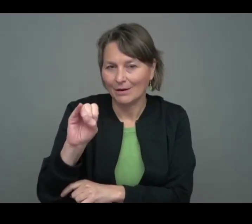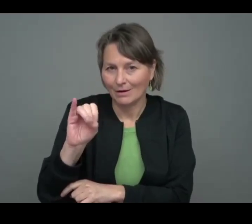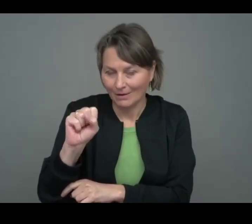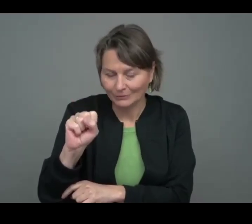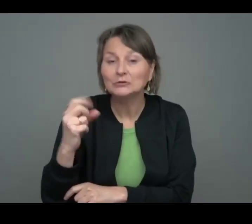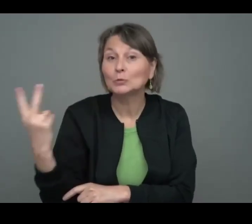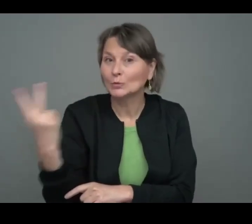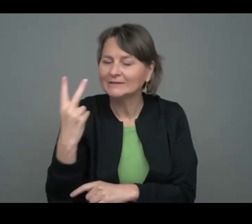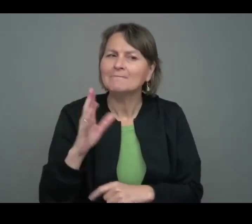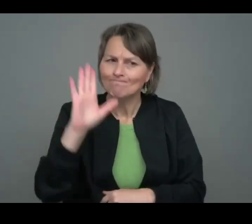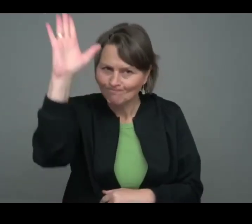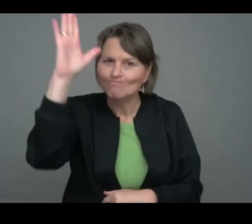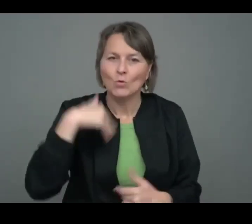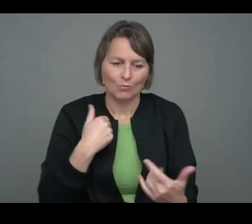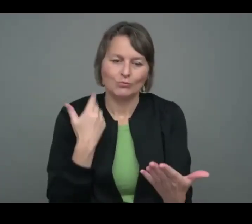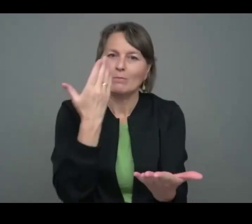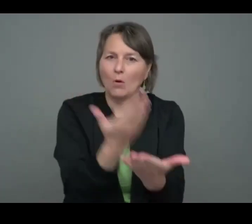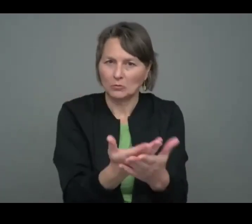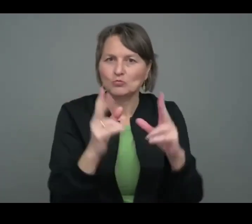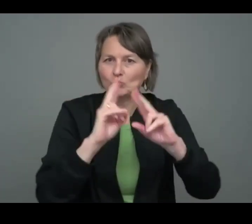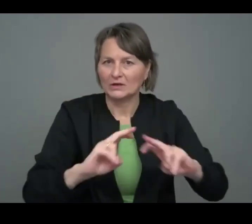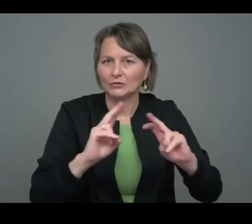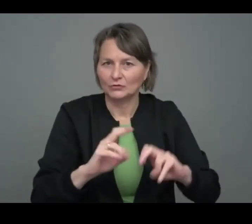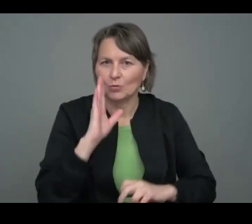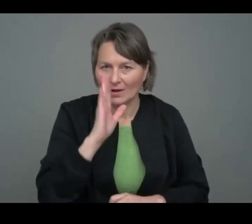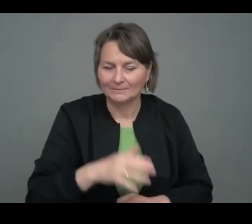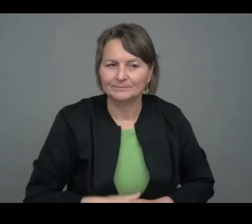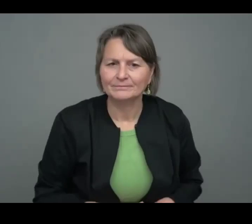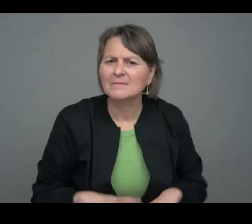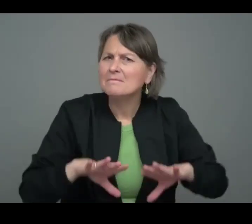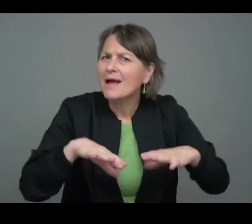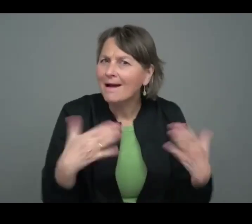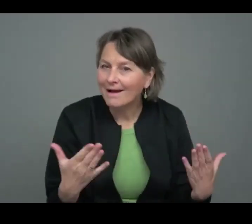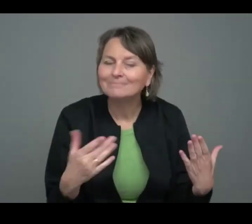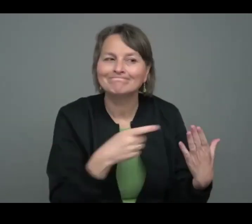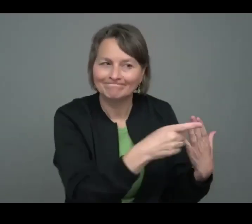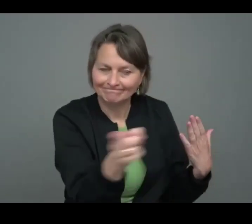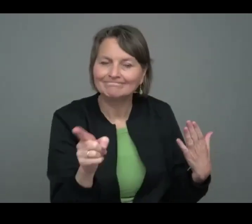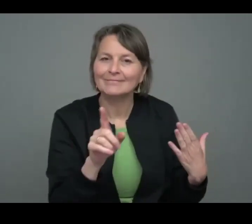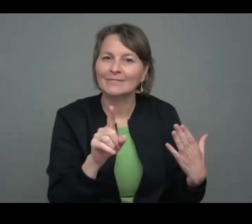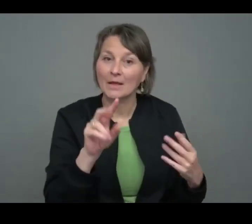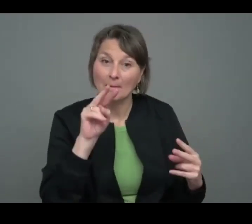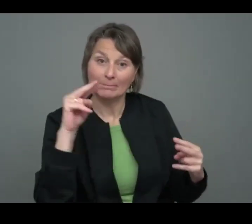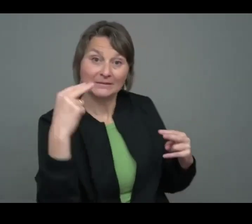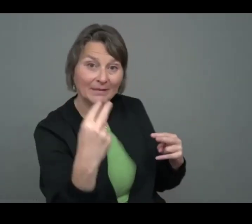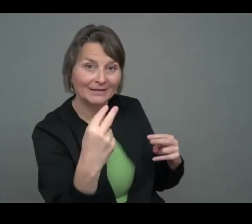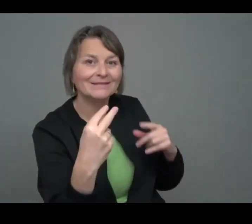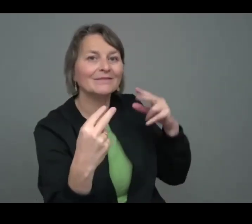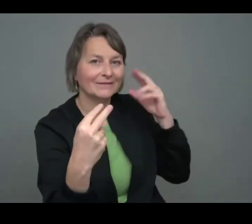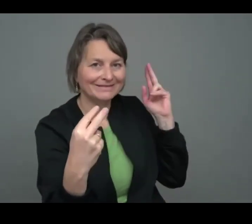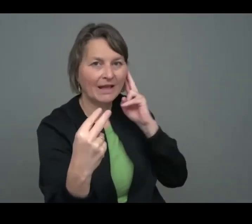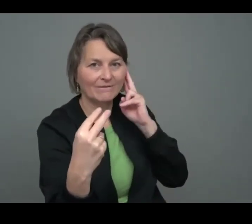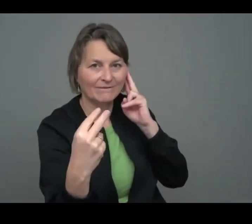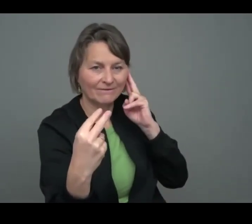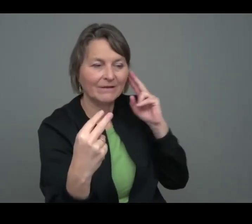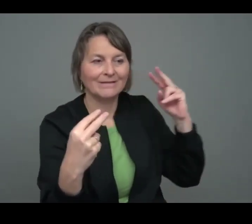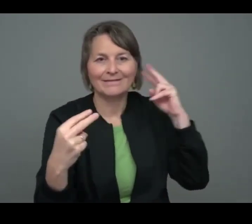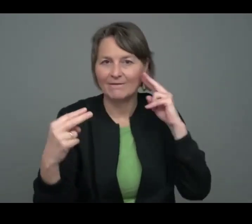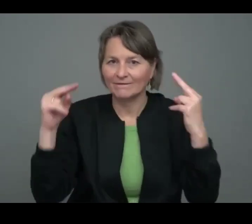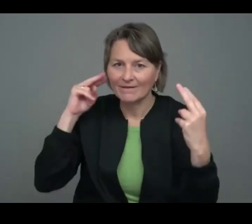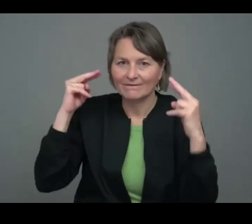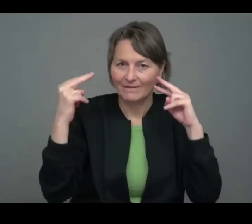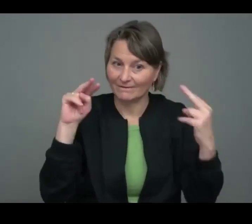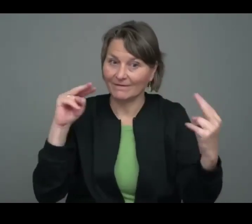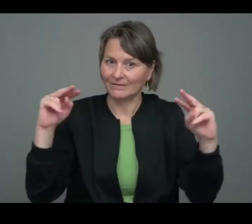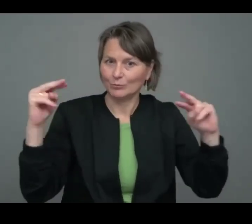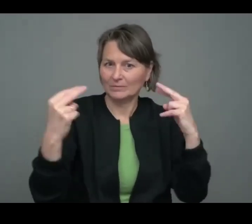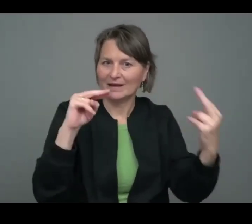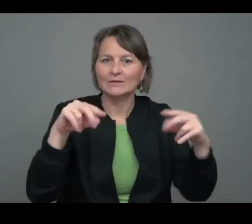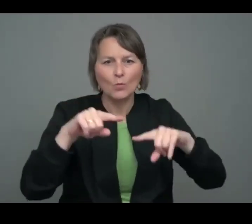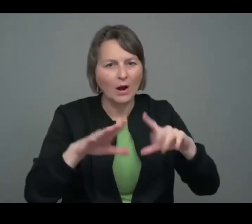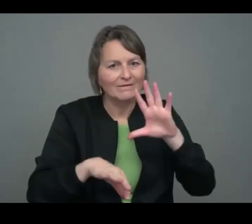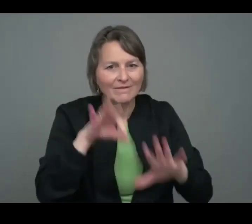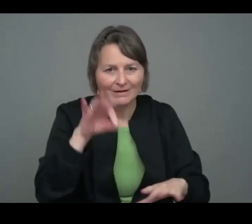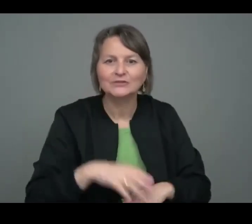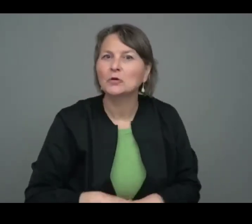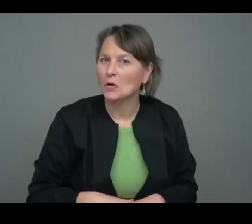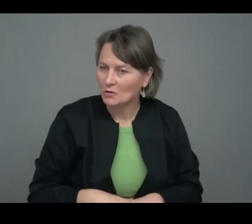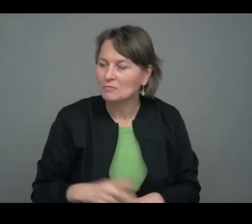Slouse, we together had finished our BA and we decided to do this research. compare perspectives